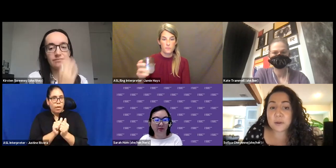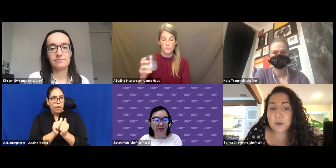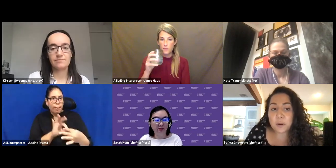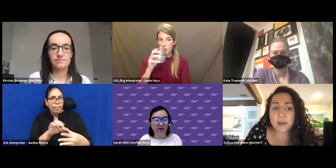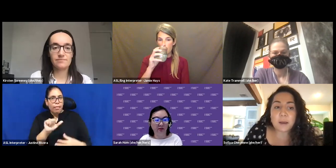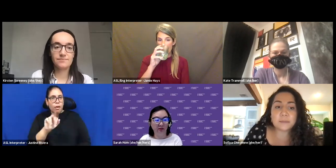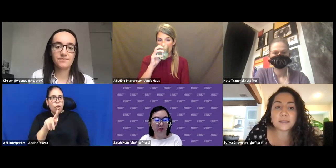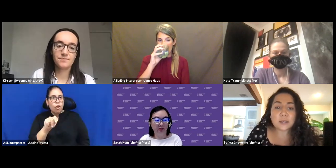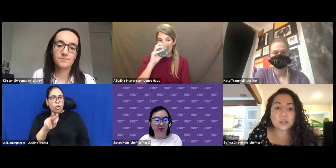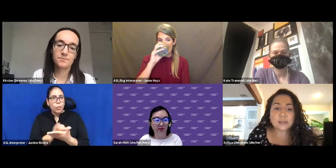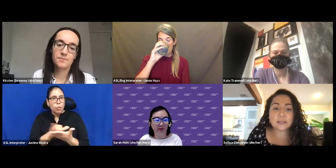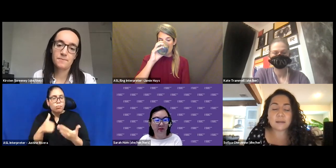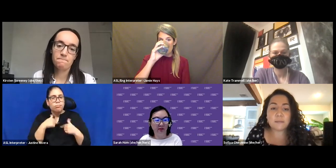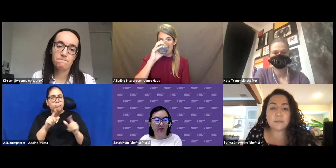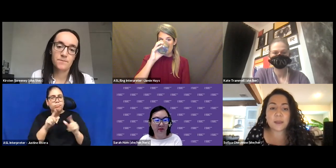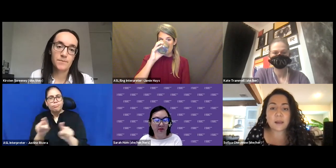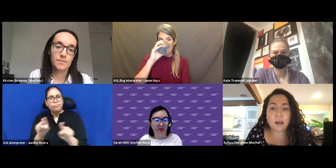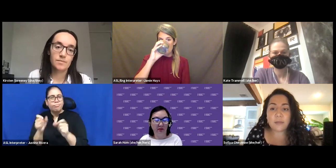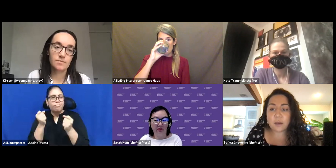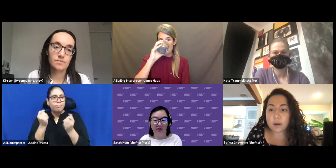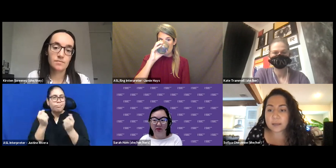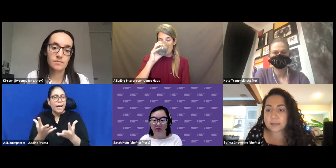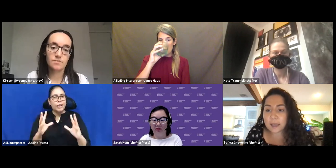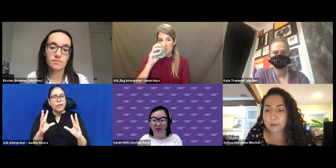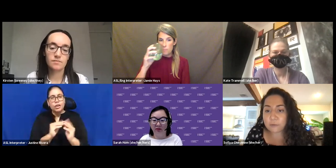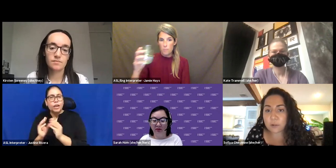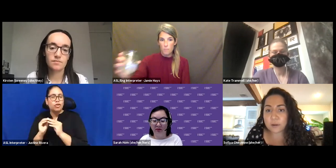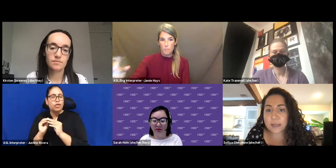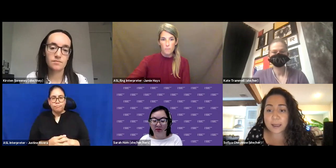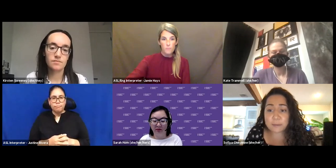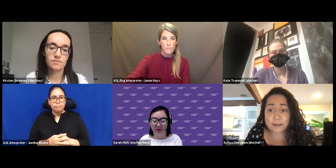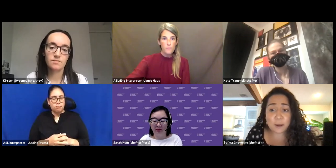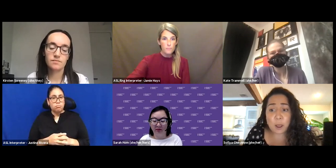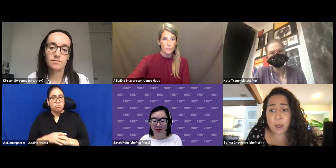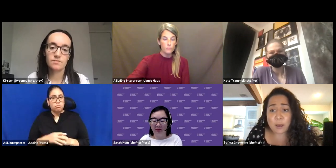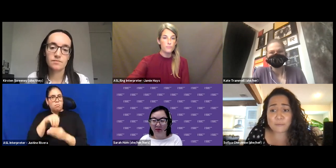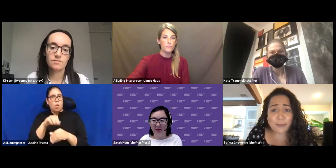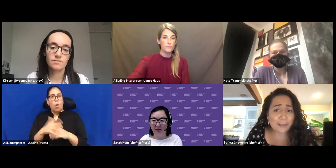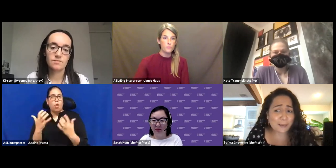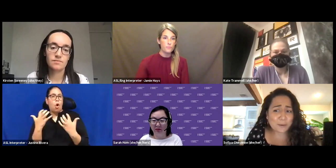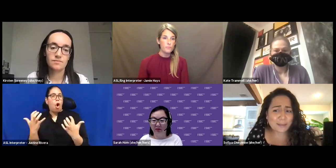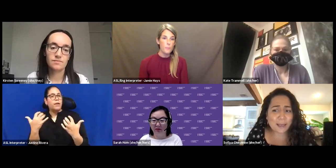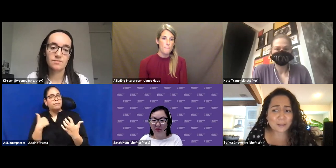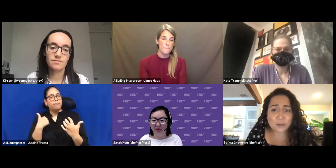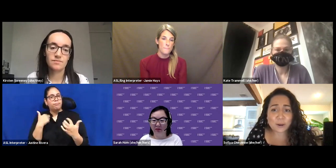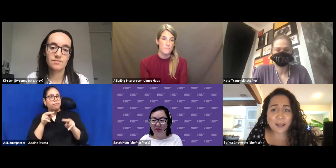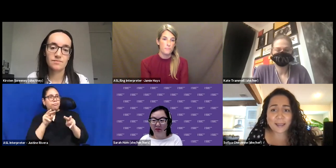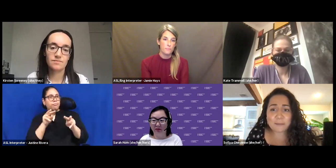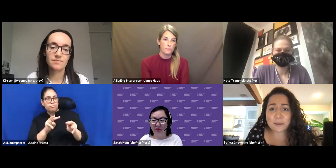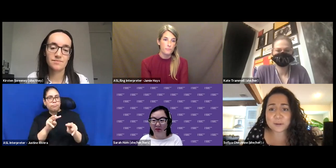A.R.T./New York sessions and been on the audience side for a long time. And then I think it was last year, I emailed